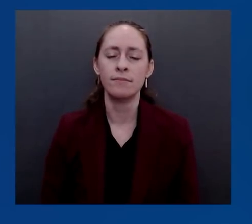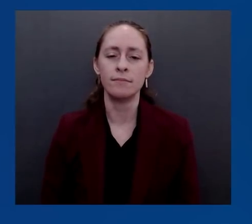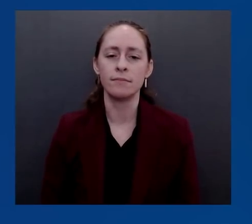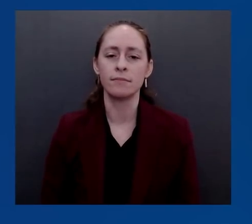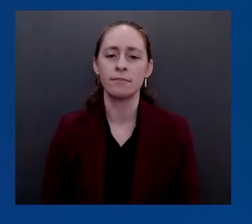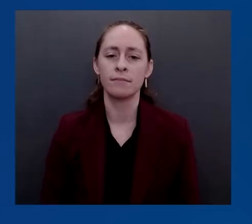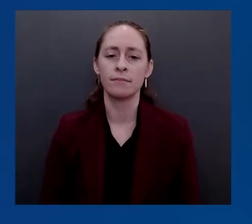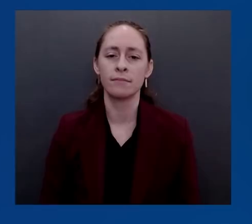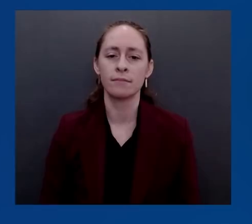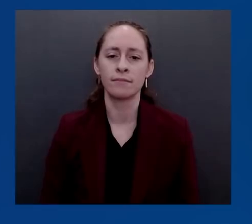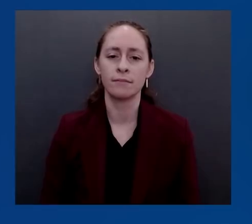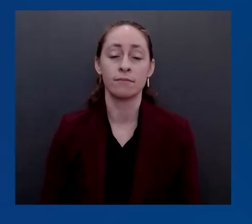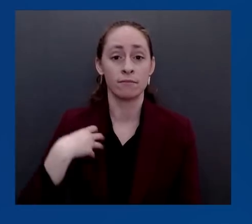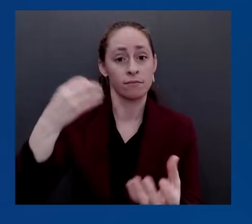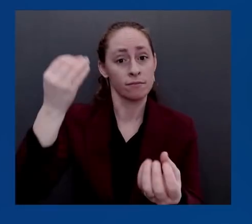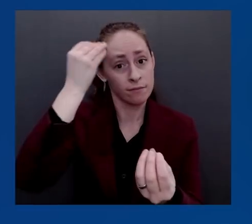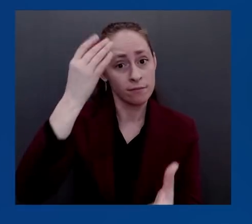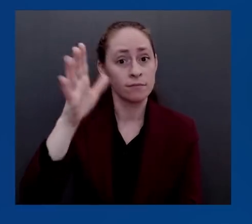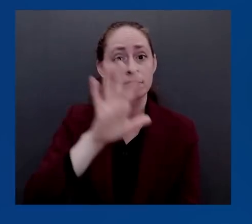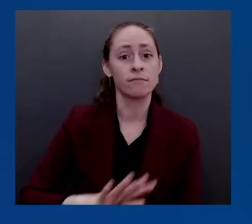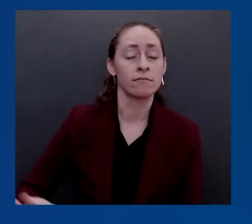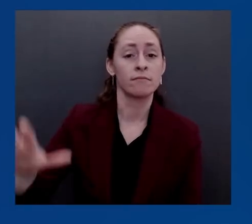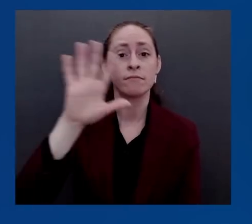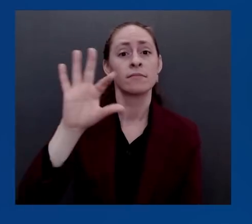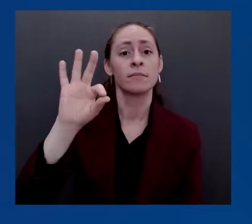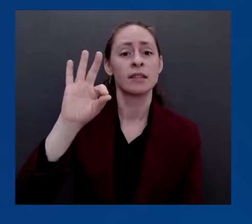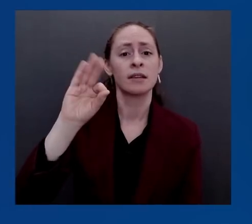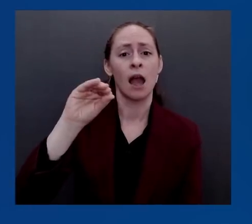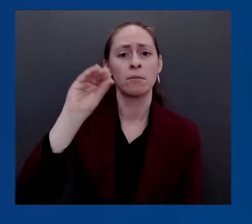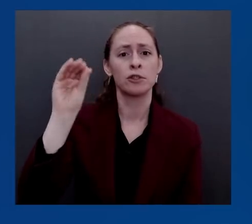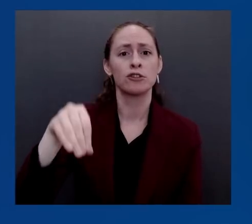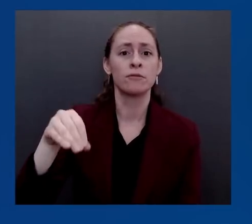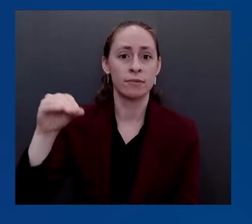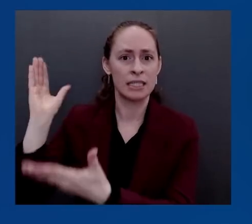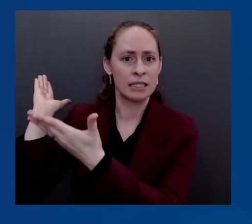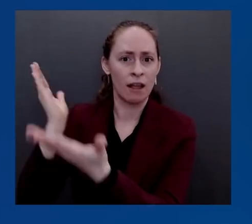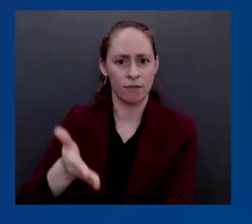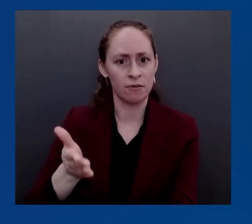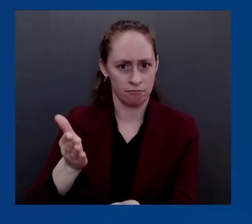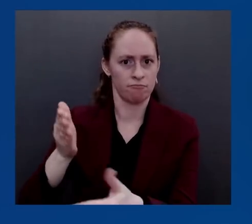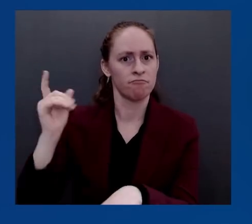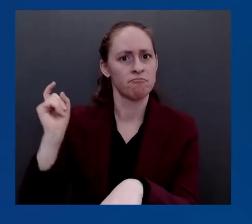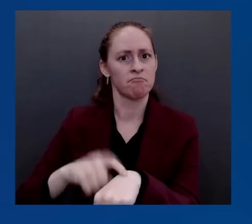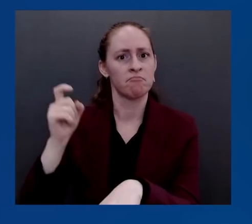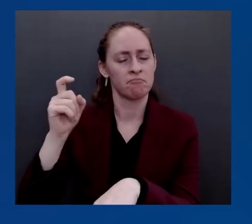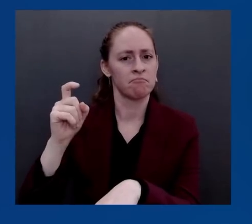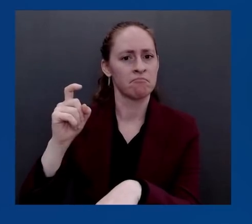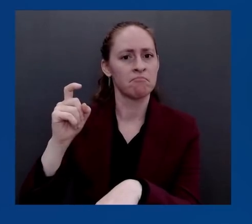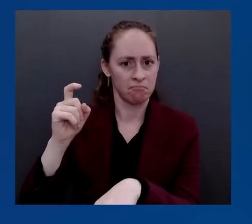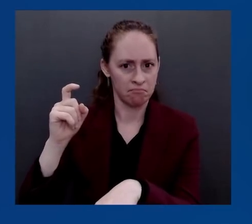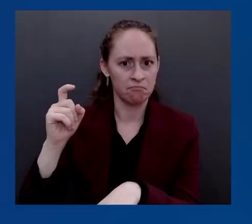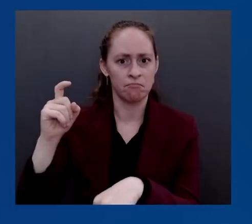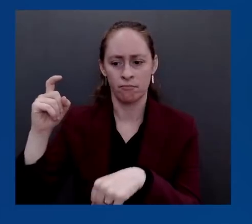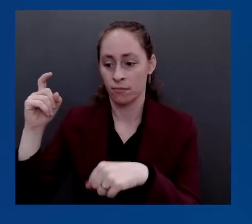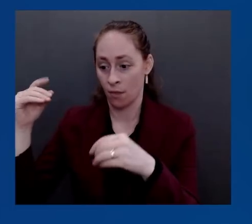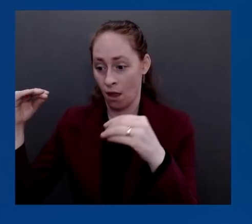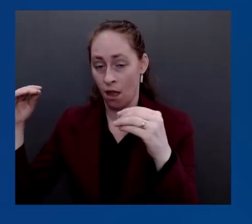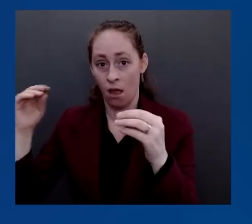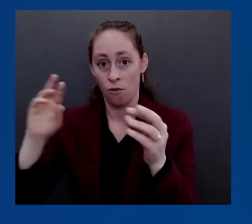So they are packing and shipping incredibly quickly and efficiently. This is an effort that has no precedent.